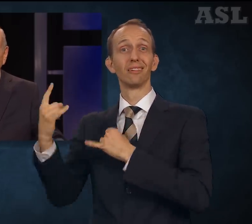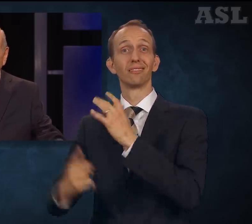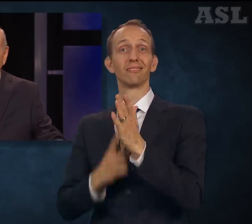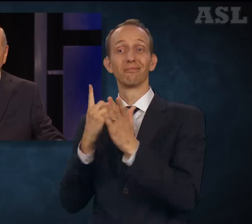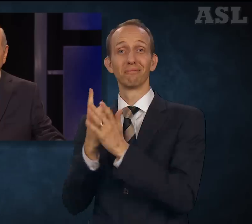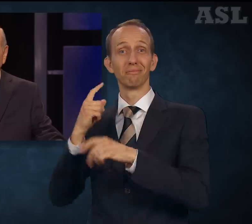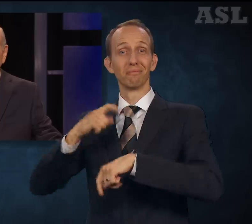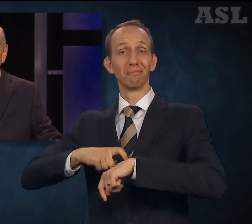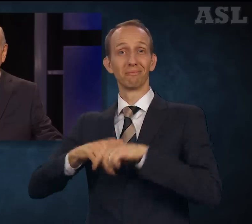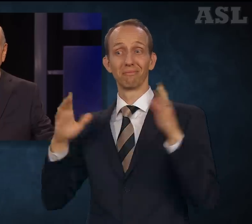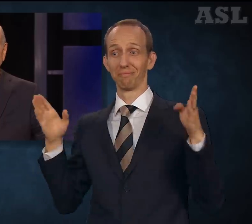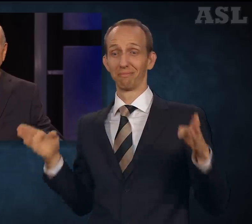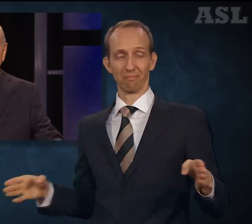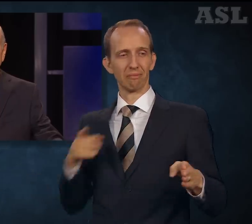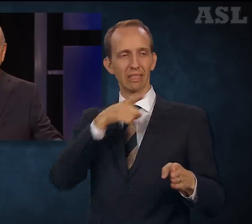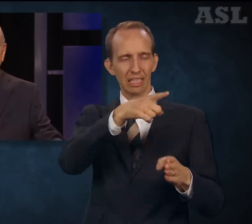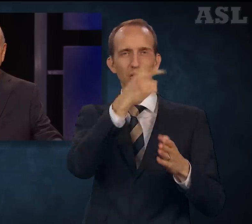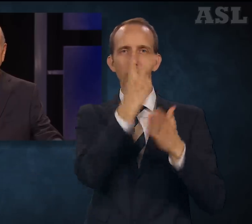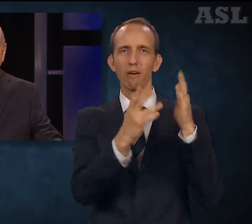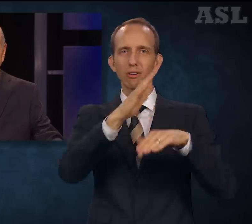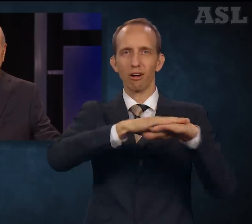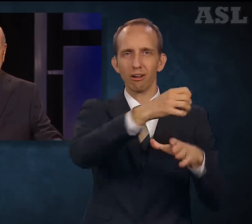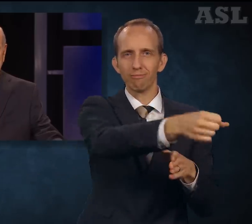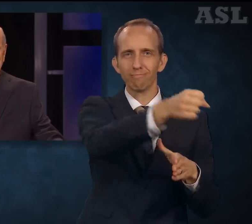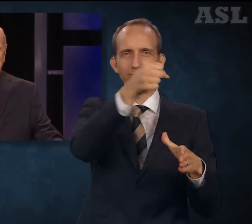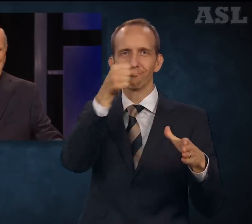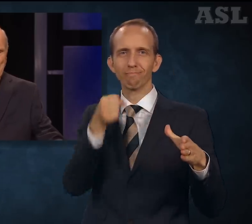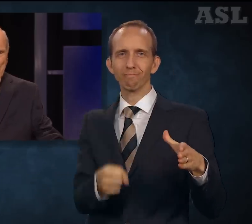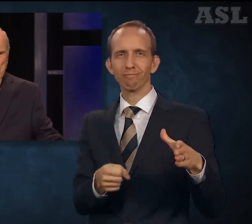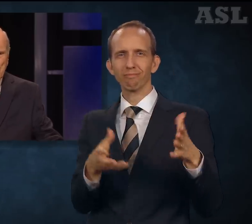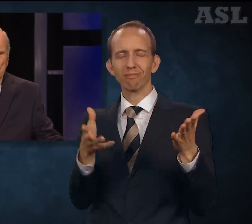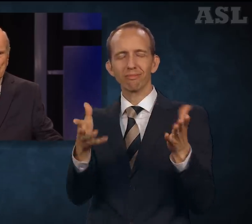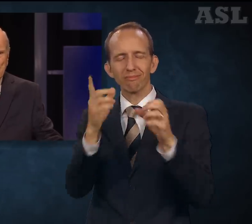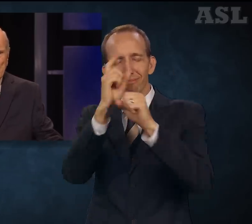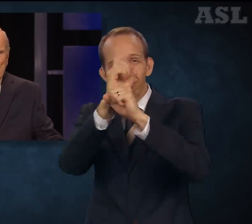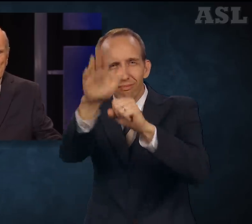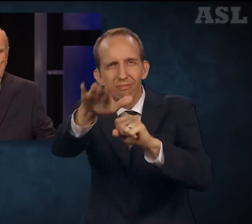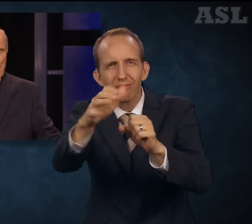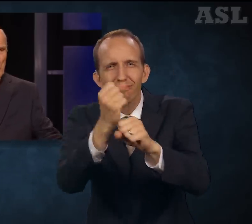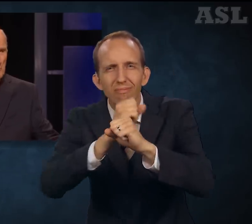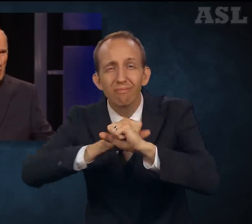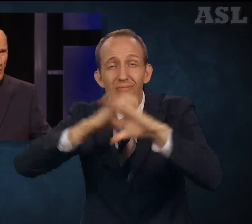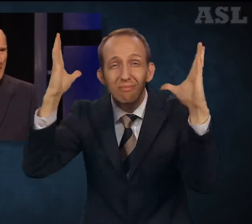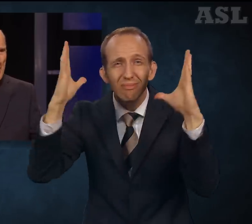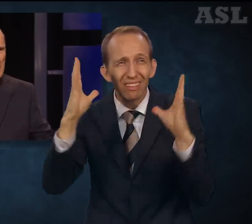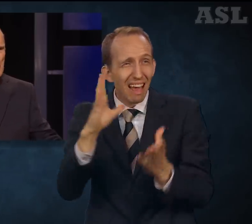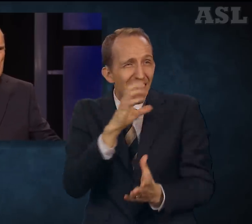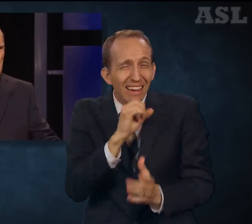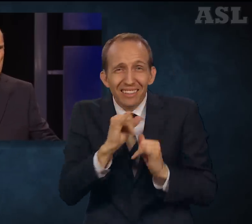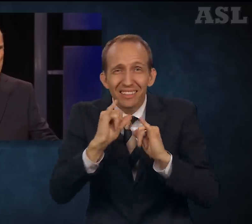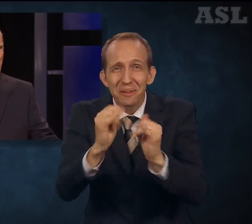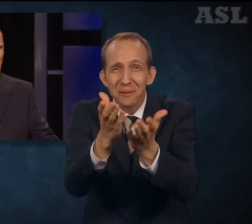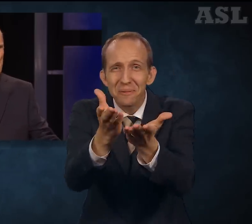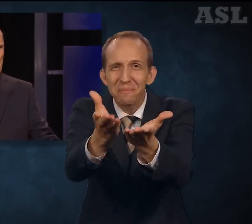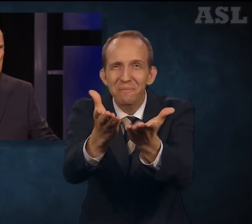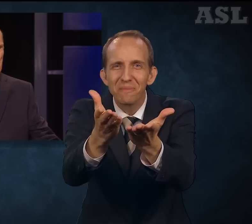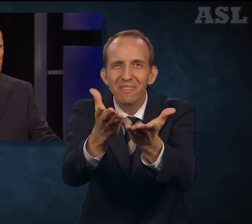HE IS THE PROPHET OF THIS